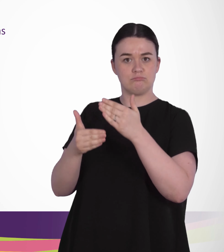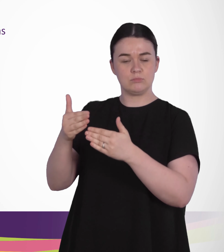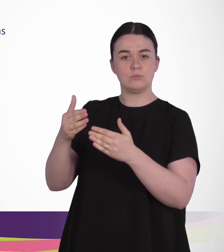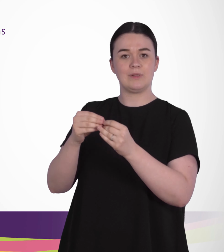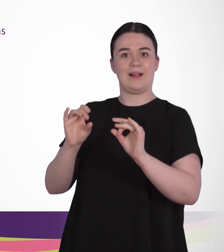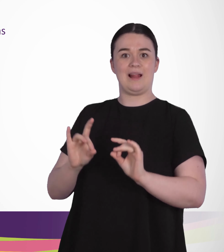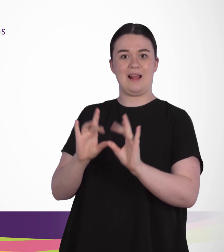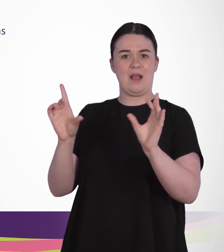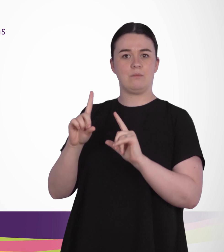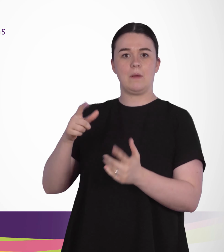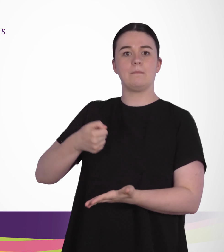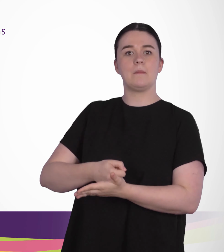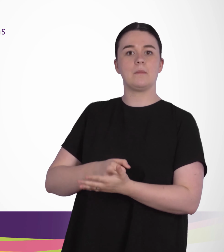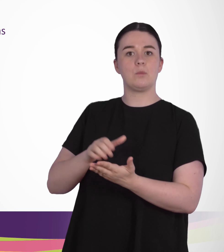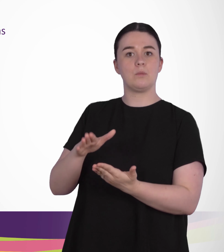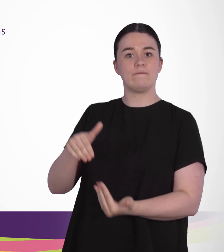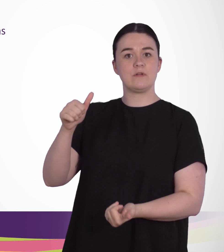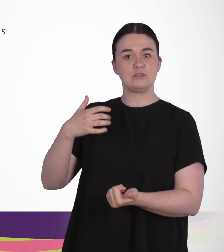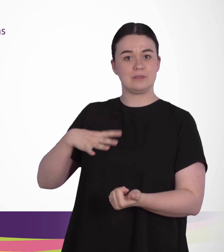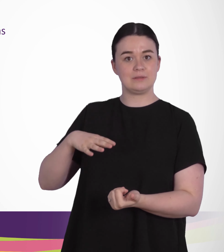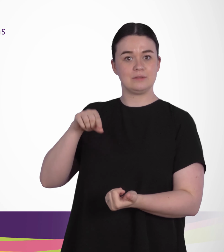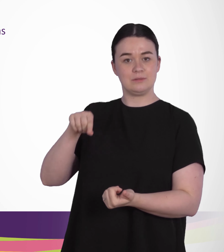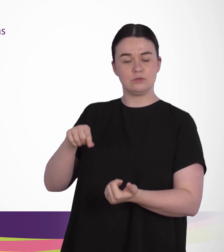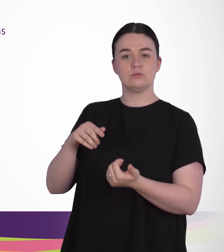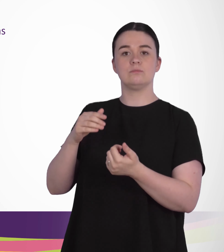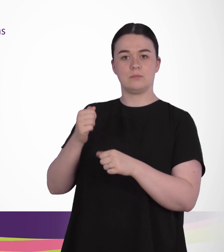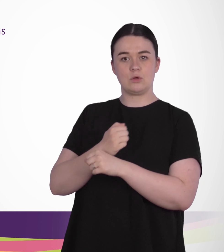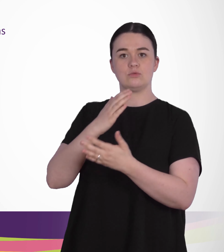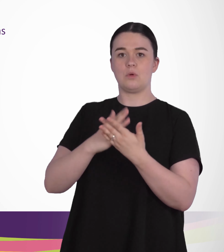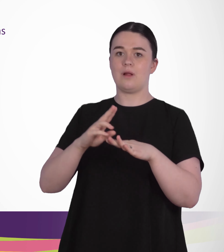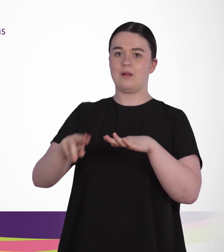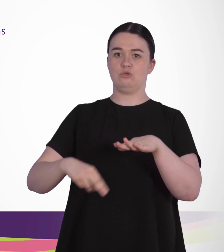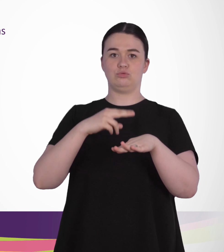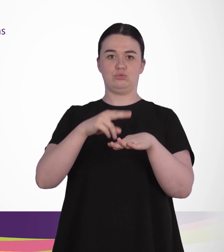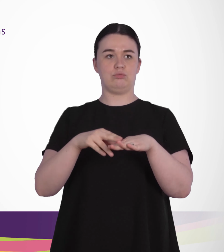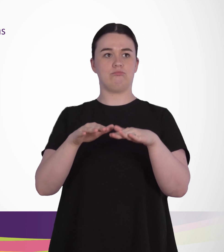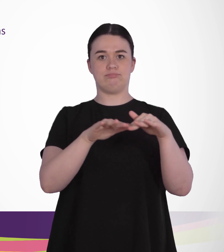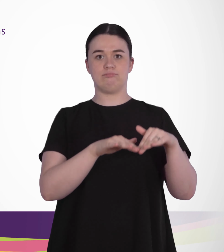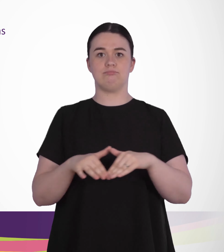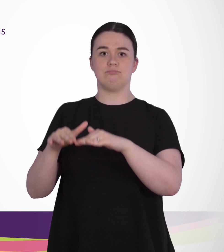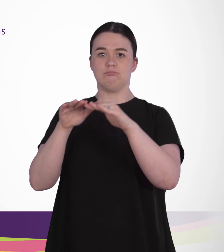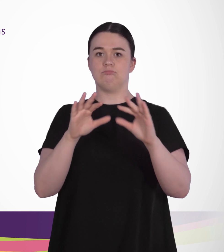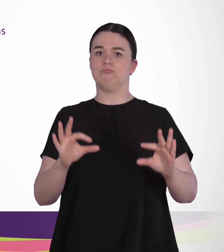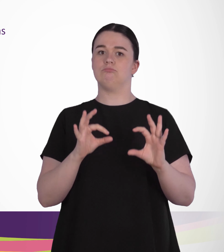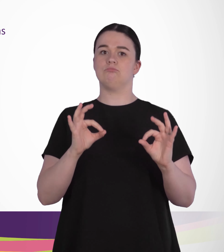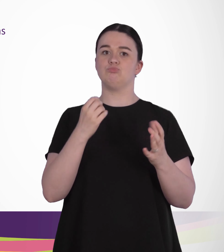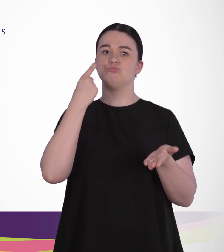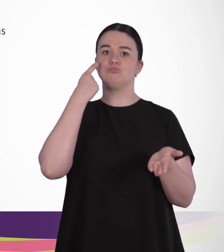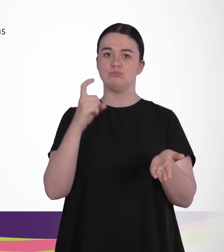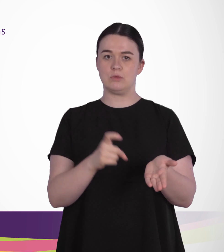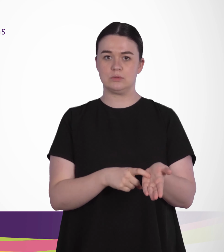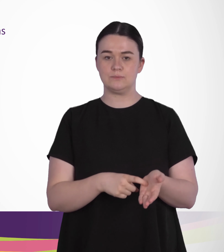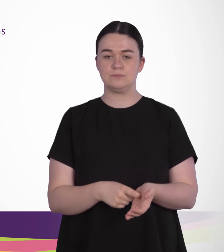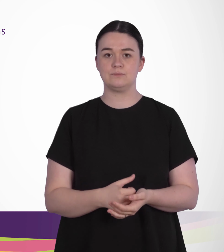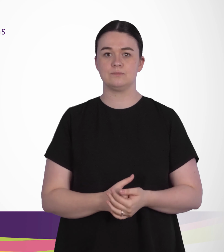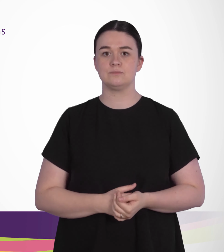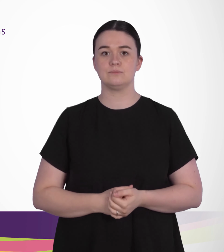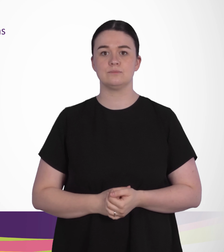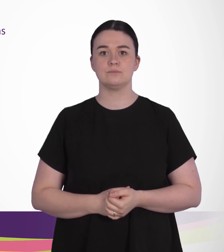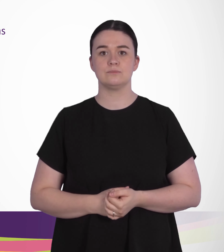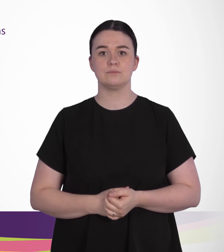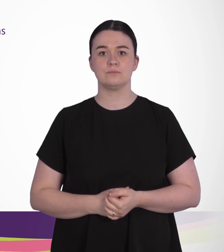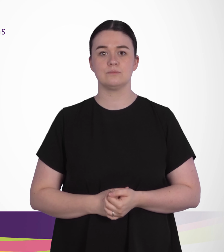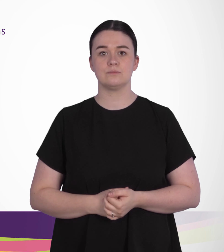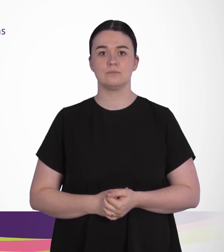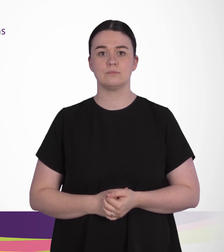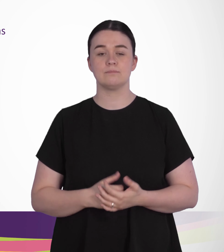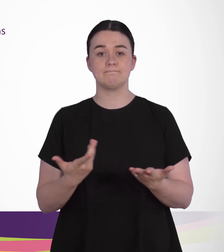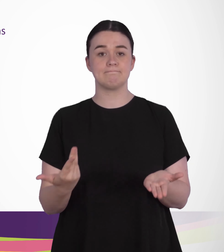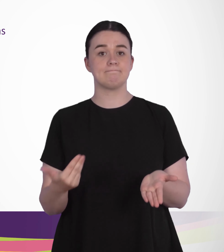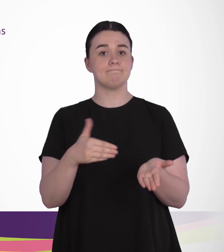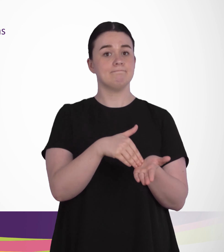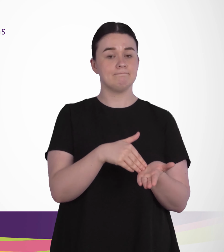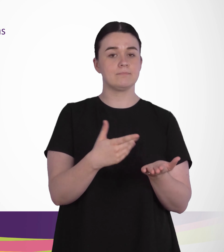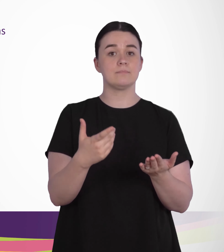and with clear minimum qualifications that are nationally consistent and recognised. Additionally,